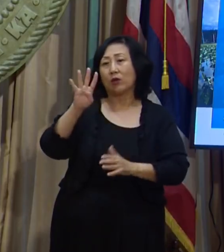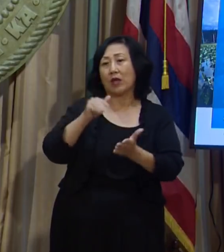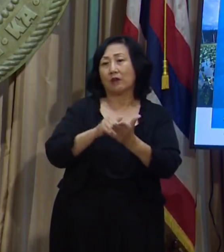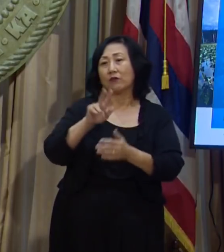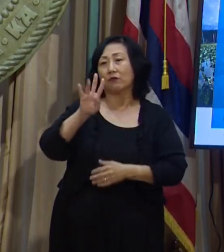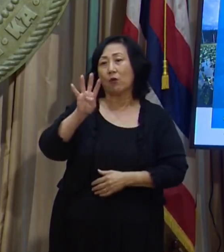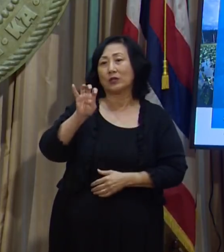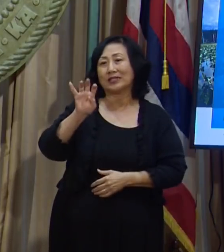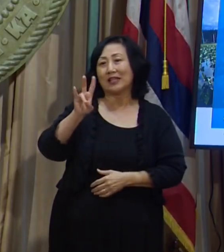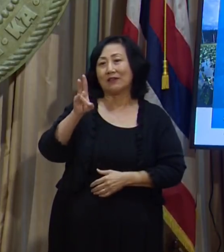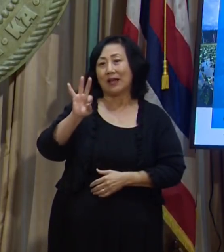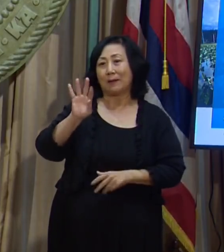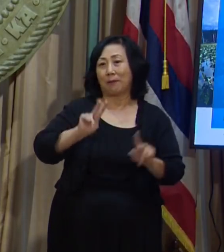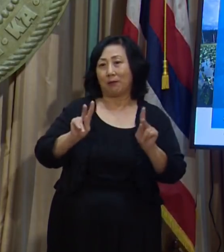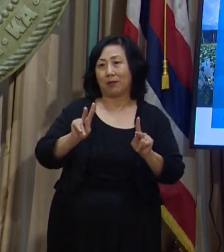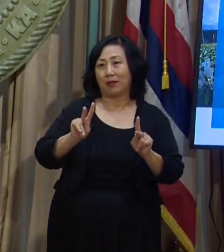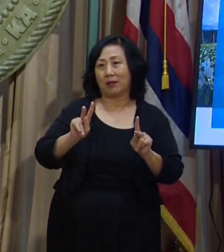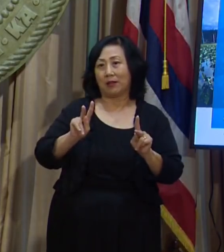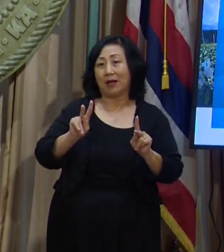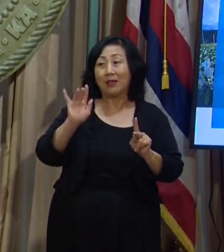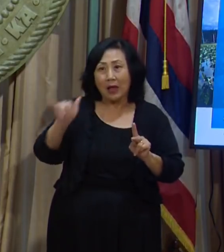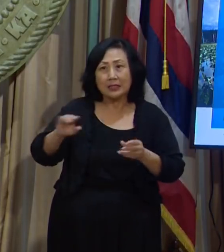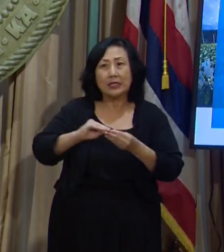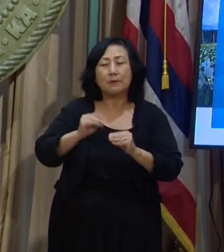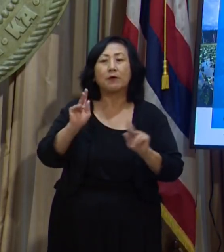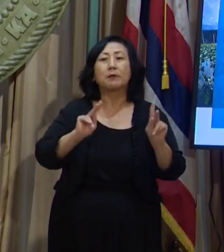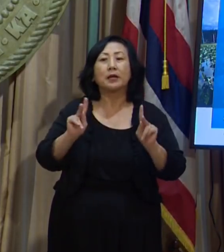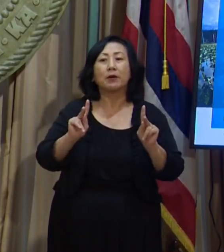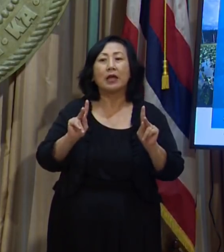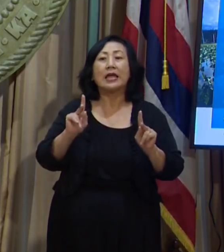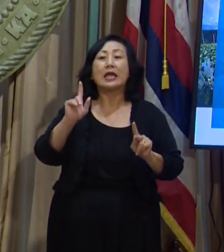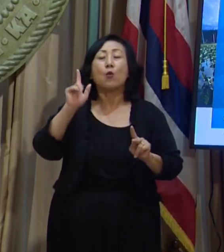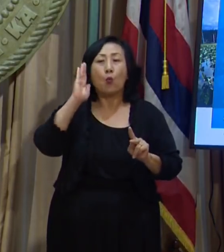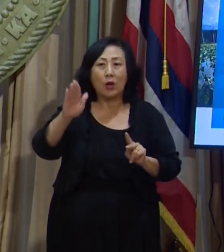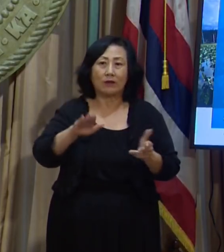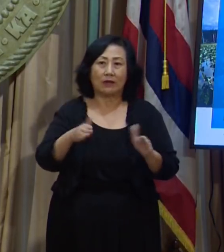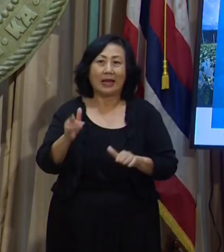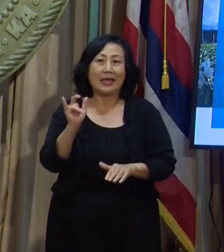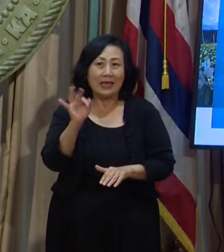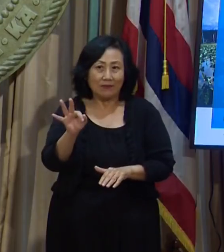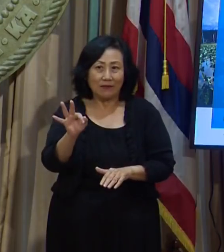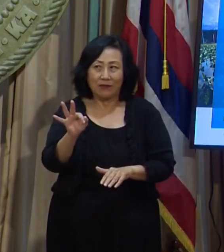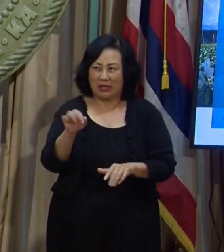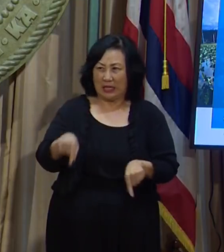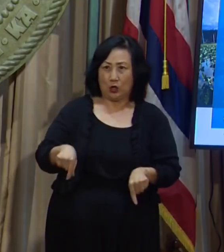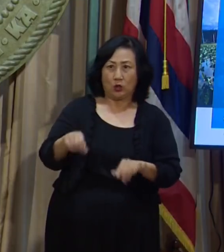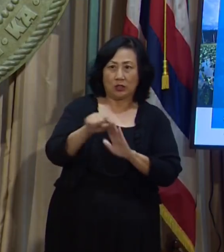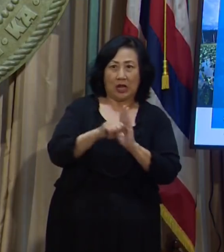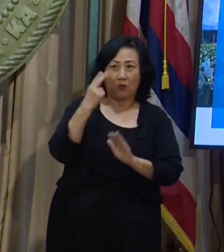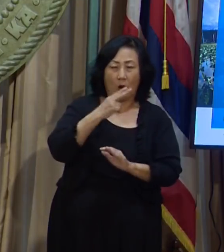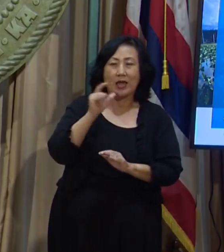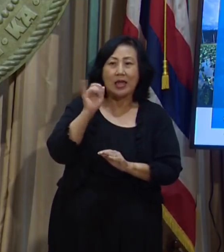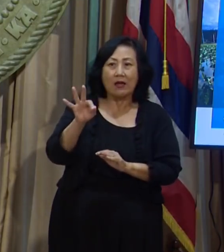HAVE BEEN MUCH WORSE. THEIR MODEL SHOWED THIS SUMMER. 4479 PEOPLE.